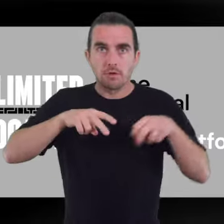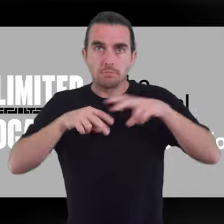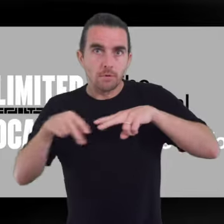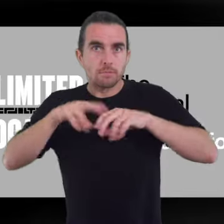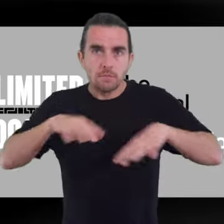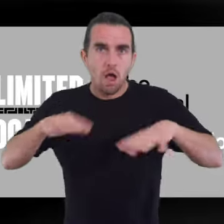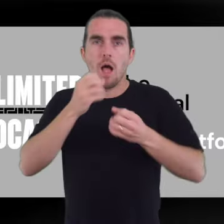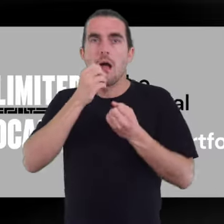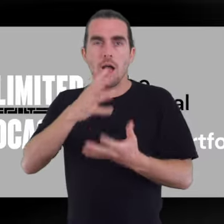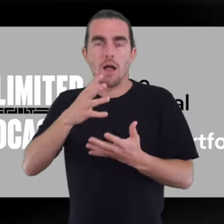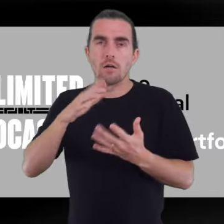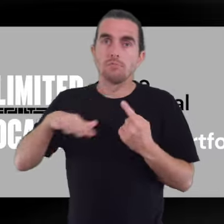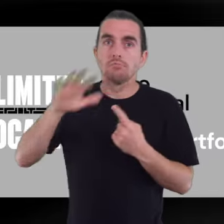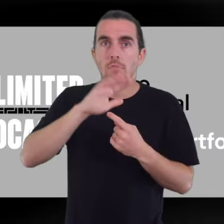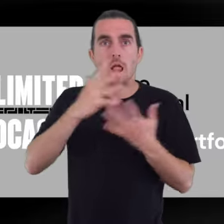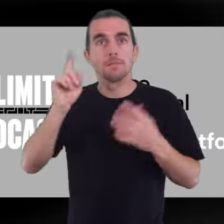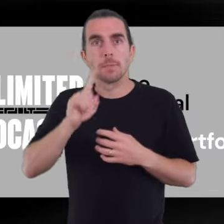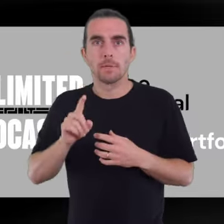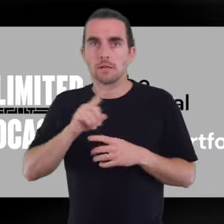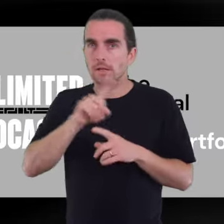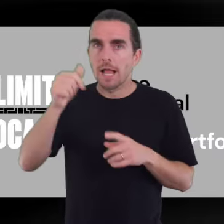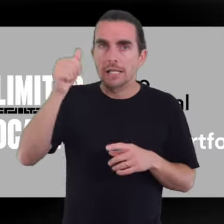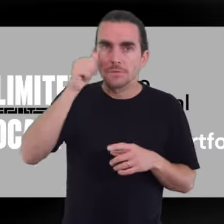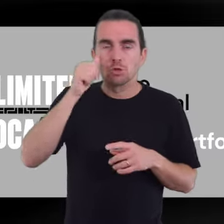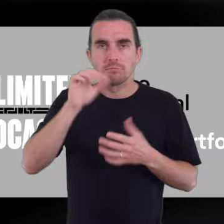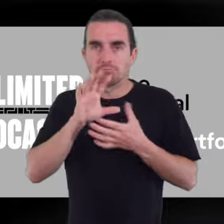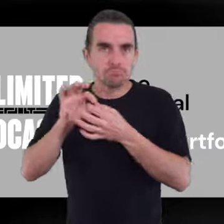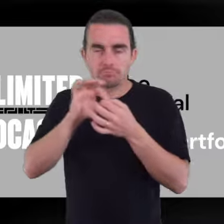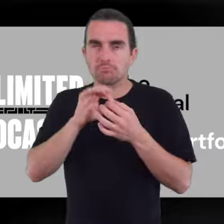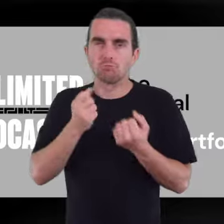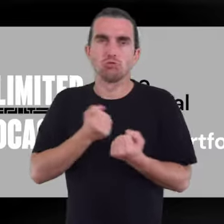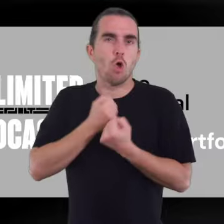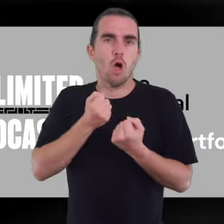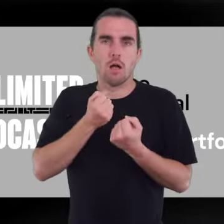Across the world, there are a lot of people who have these experiences, and together, we are stronger, and anything that enables us